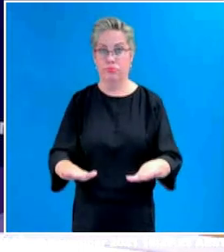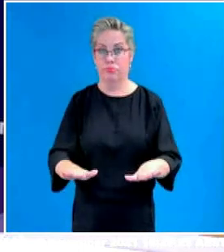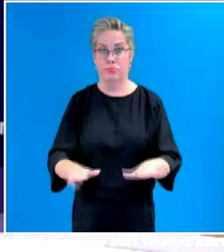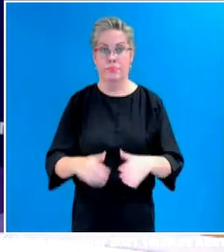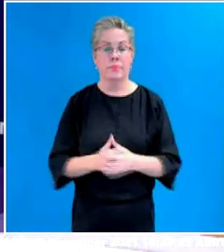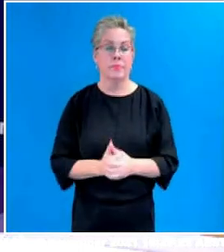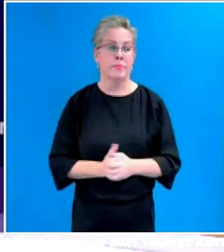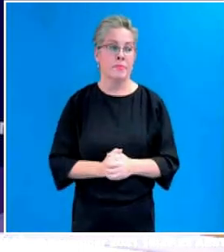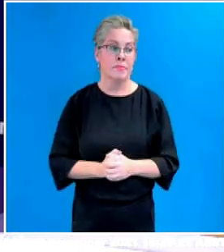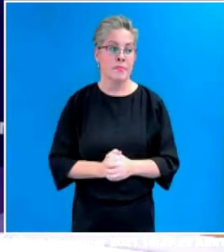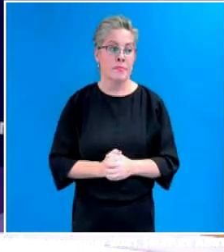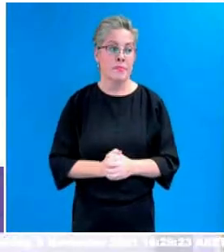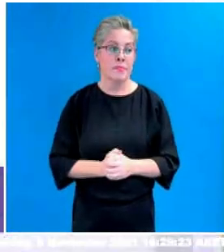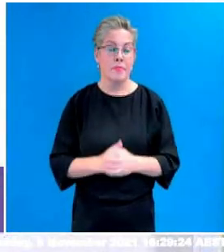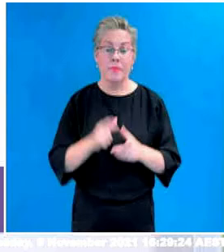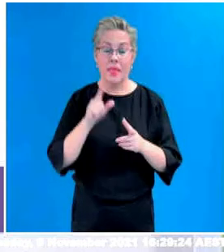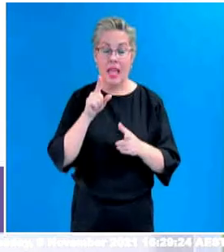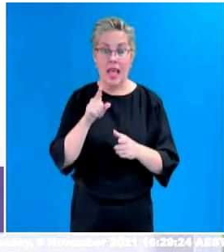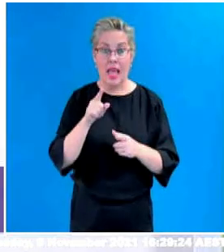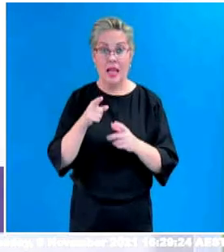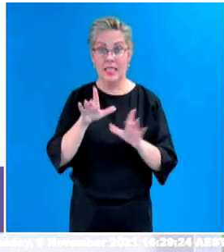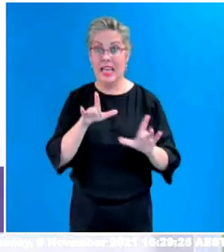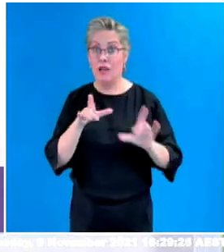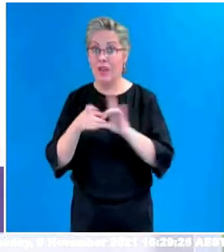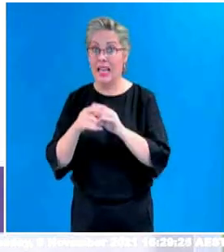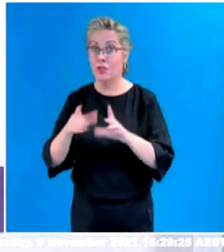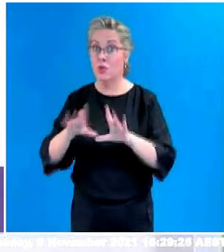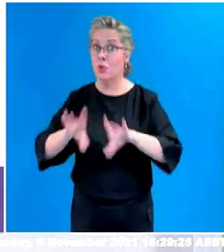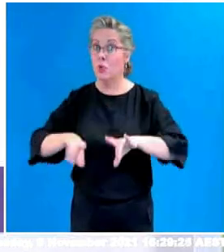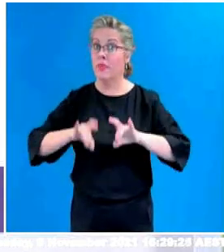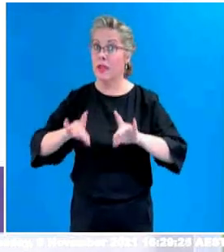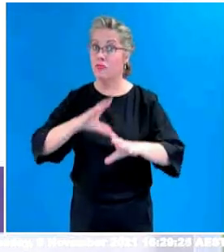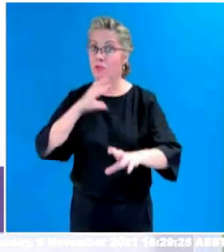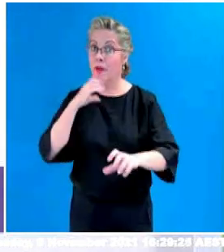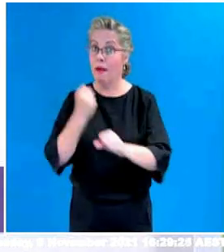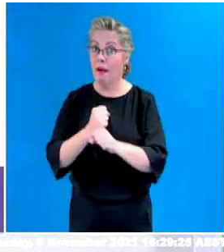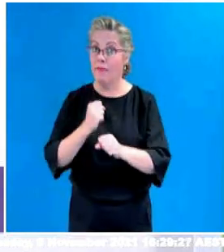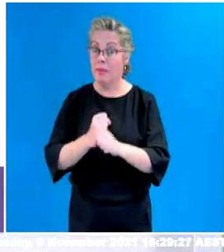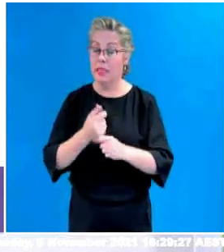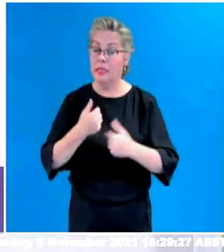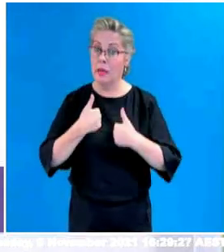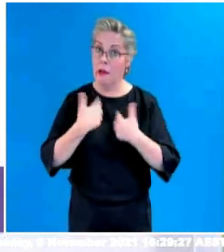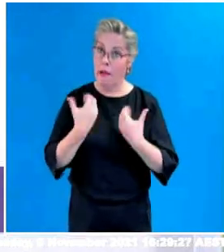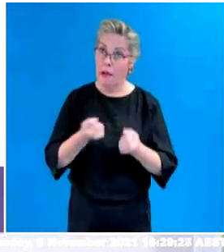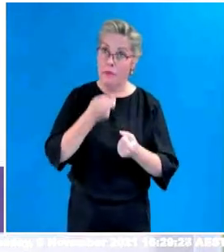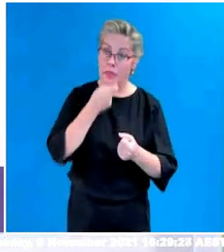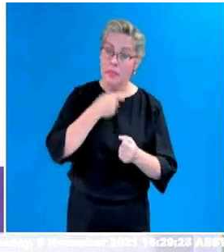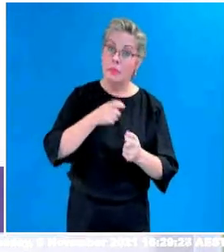Then with respect to the Australian Government, I am concerned that we have